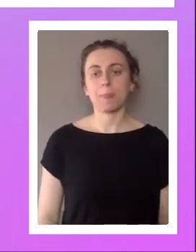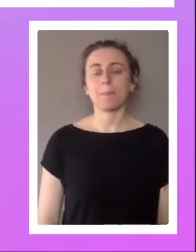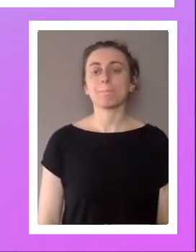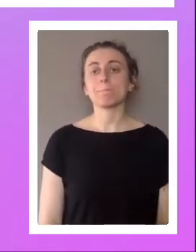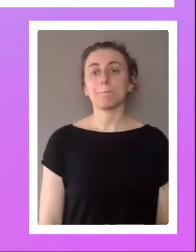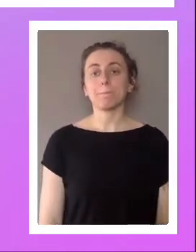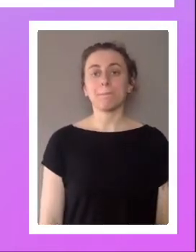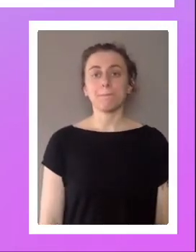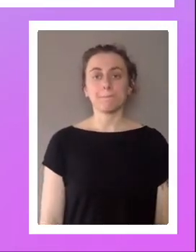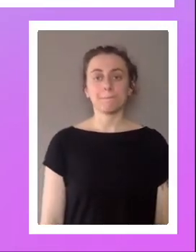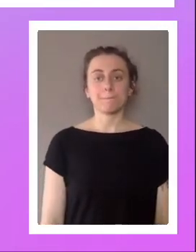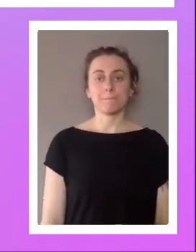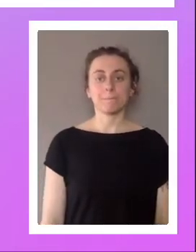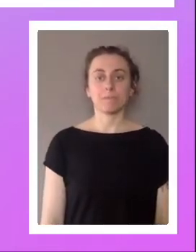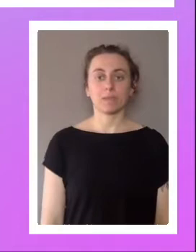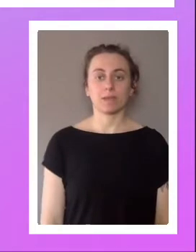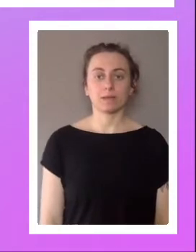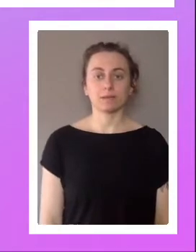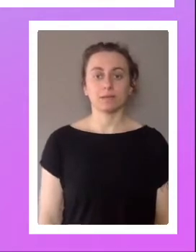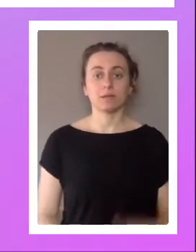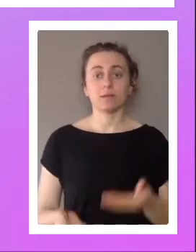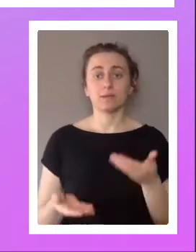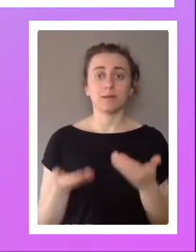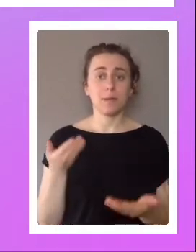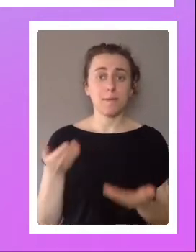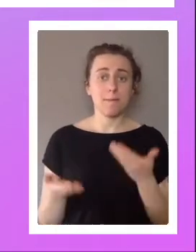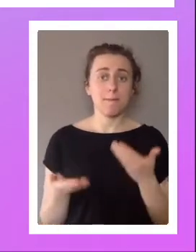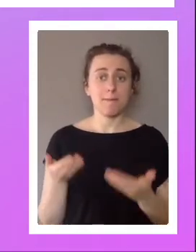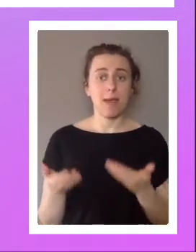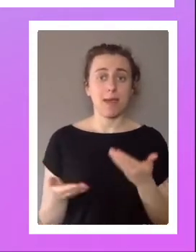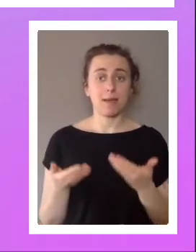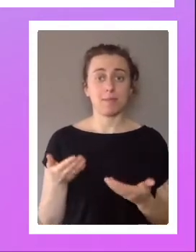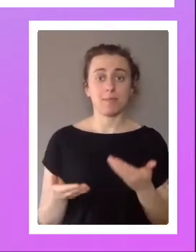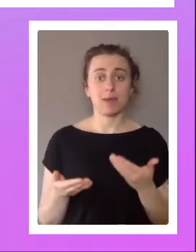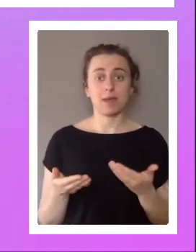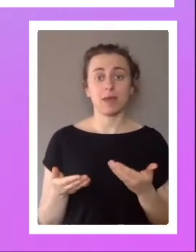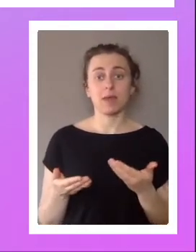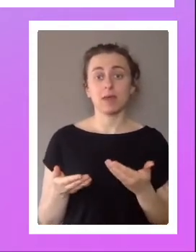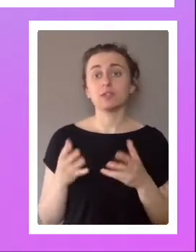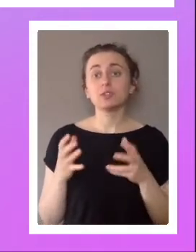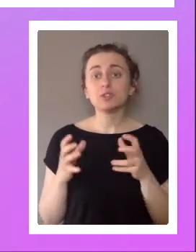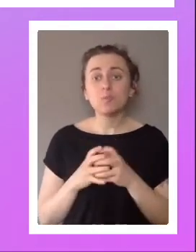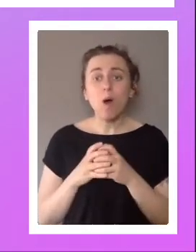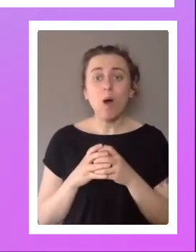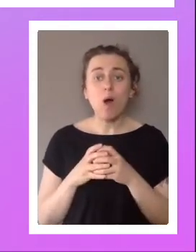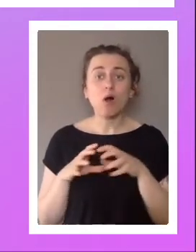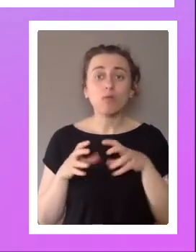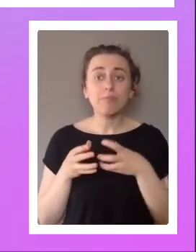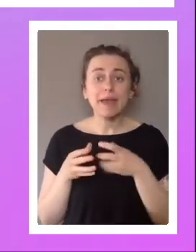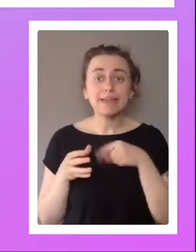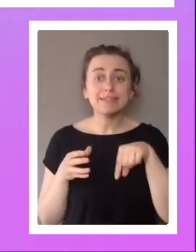It may be that the installed base of your users has a small number of people with disabilities.